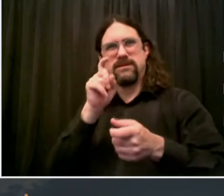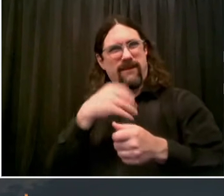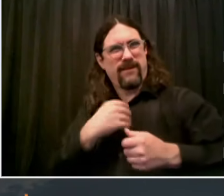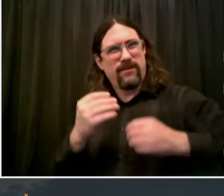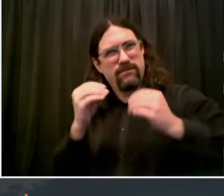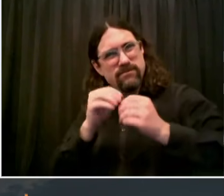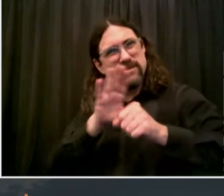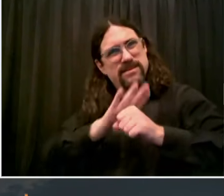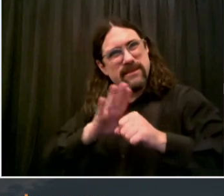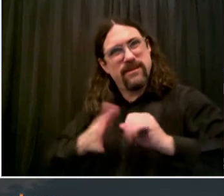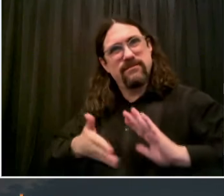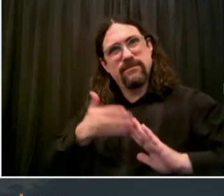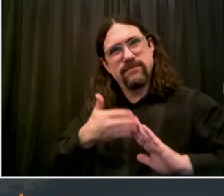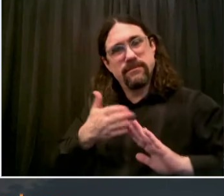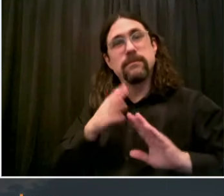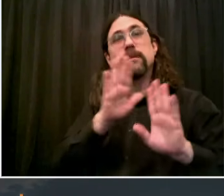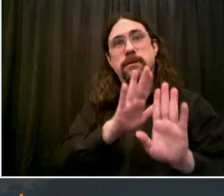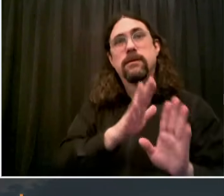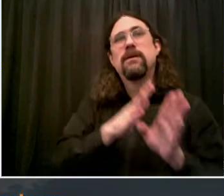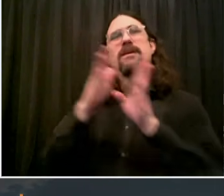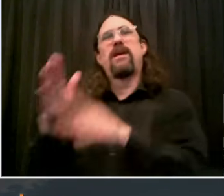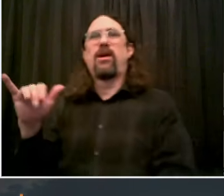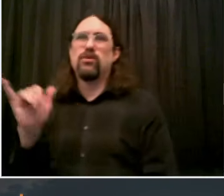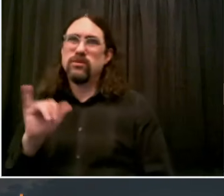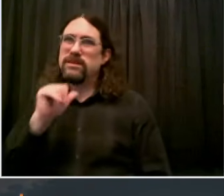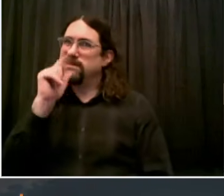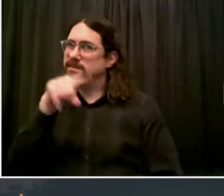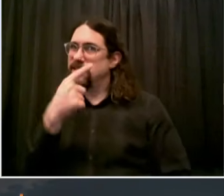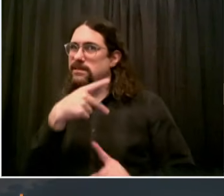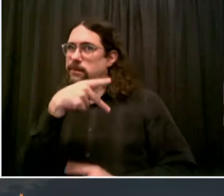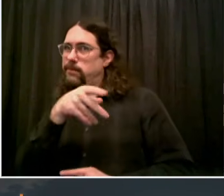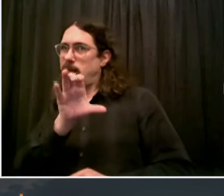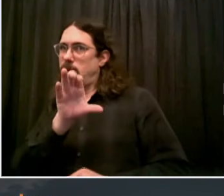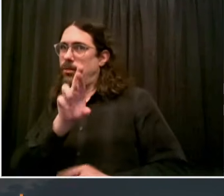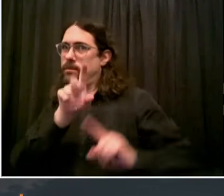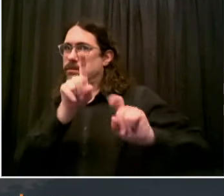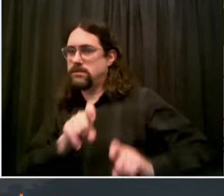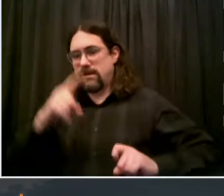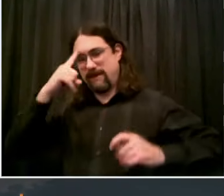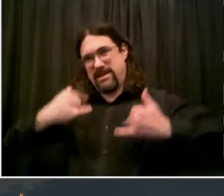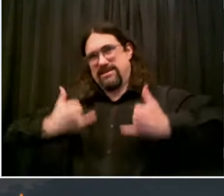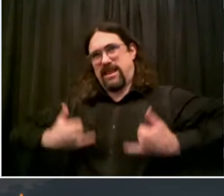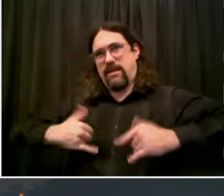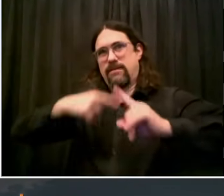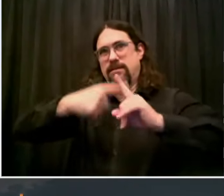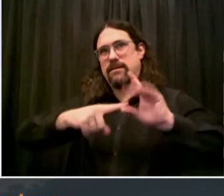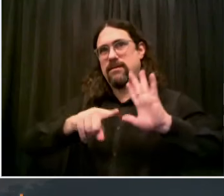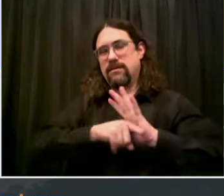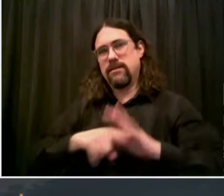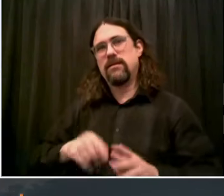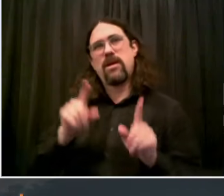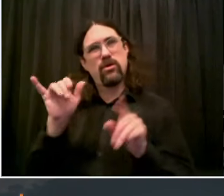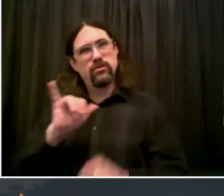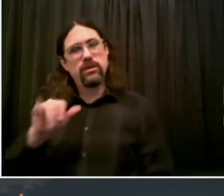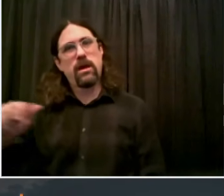TESTING, BUT ALL PIECES OF THE EQUATION ARE